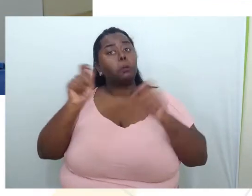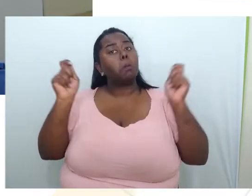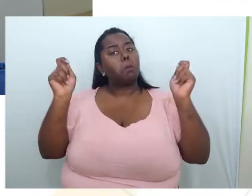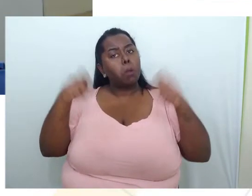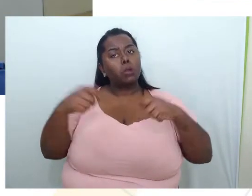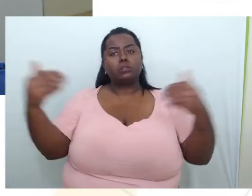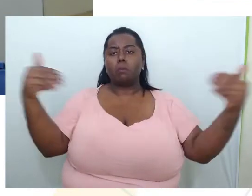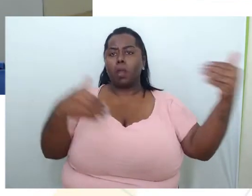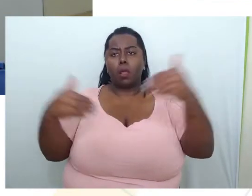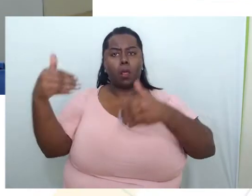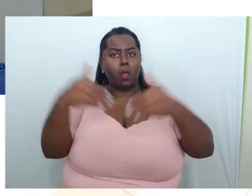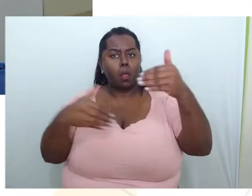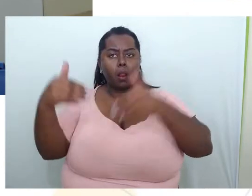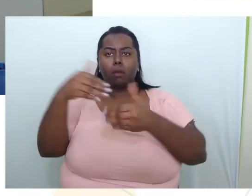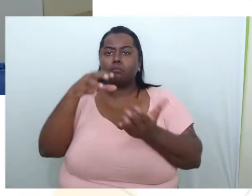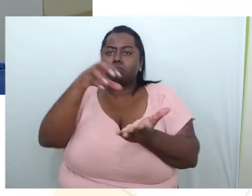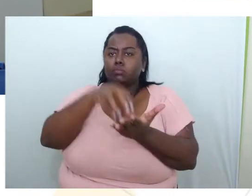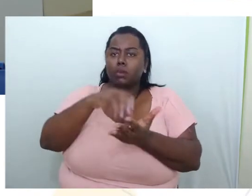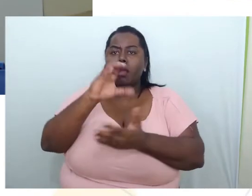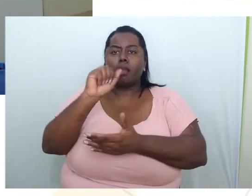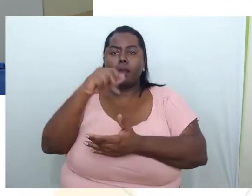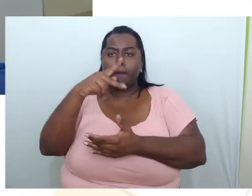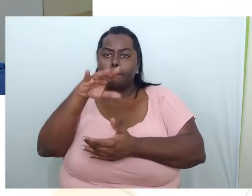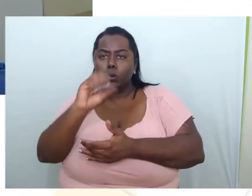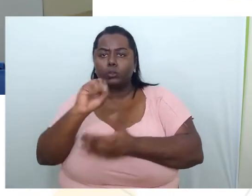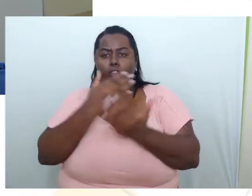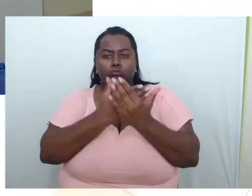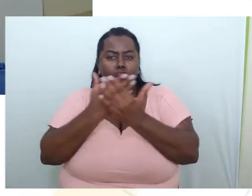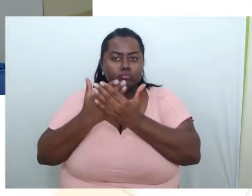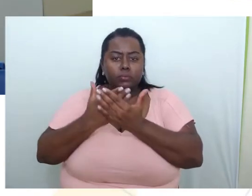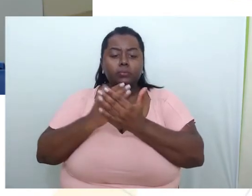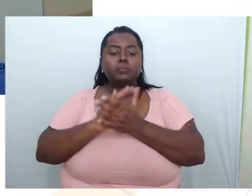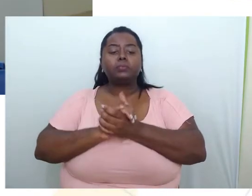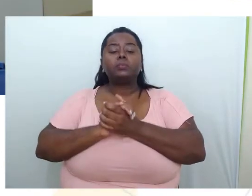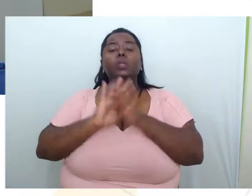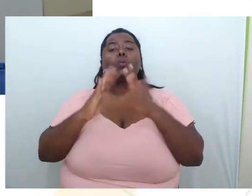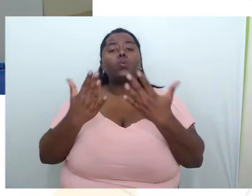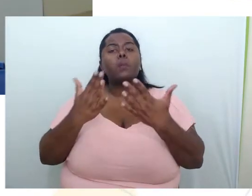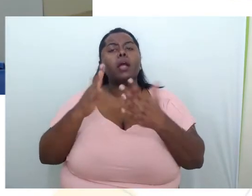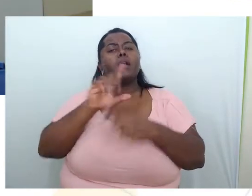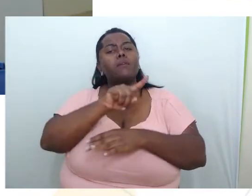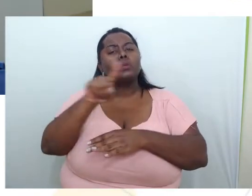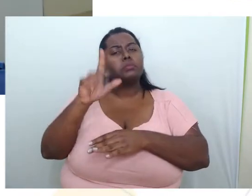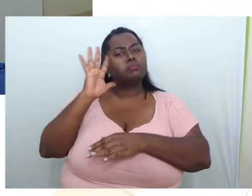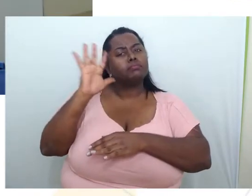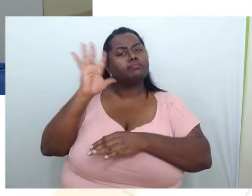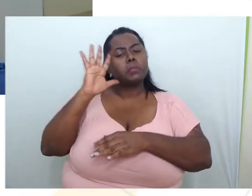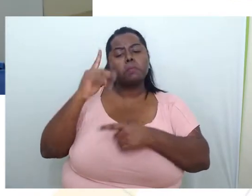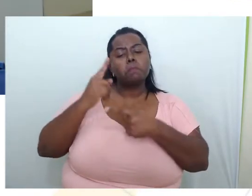are able to come just to the campus and you would think now you follow me